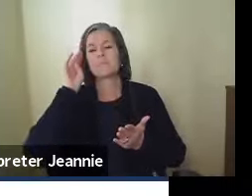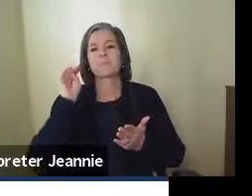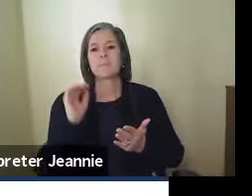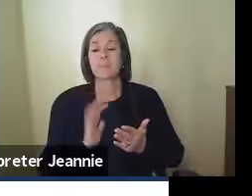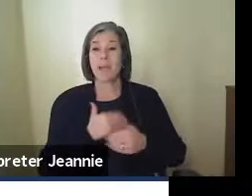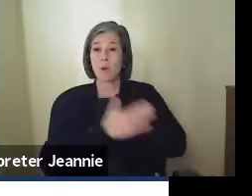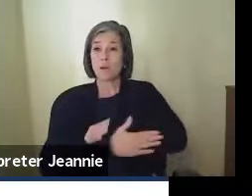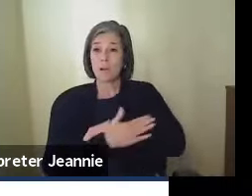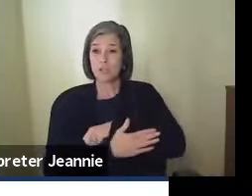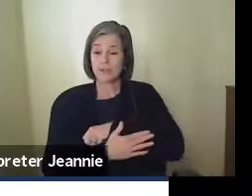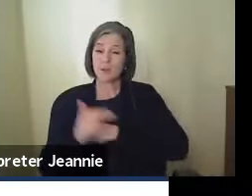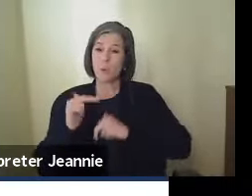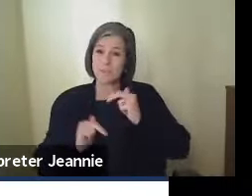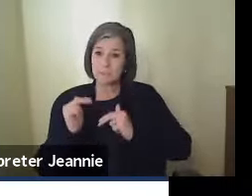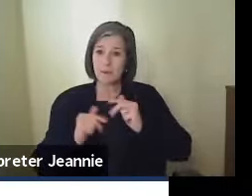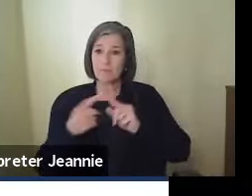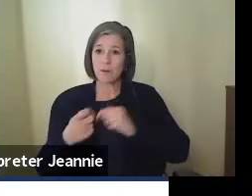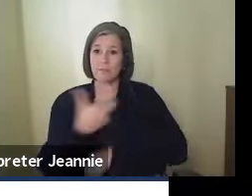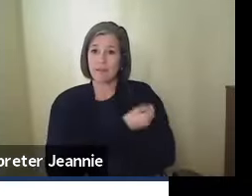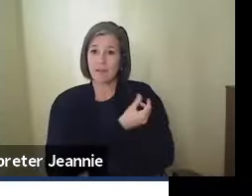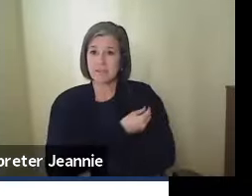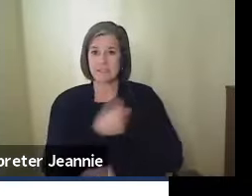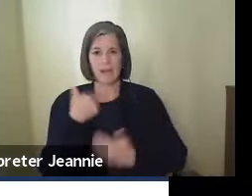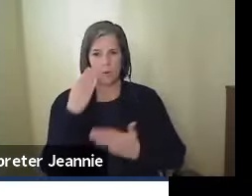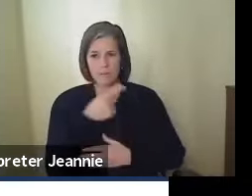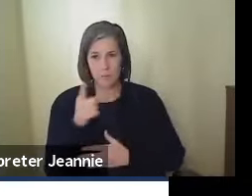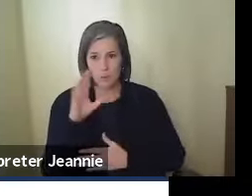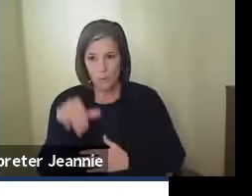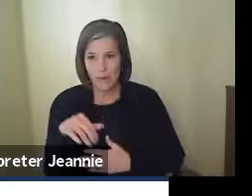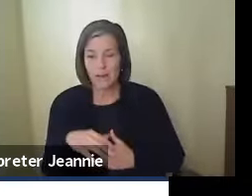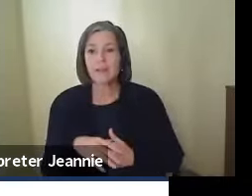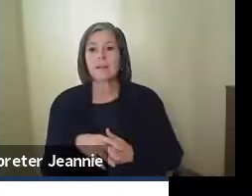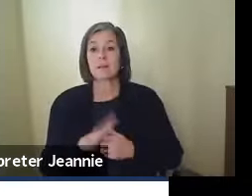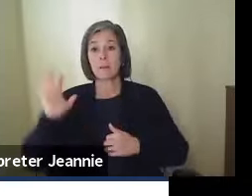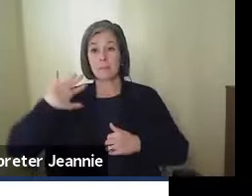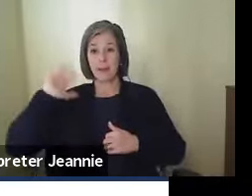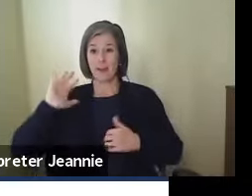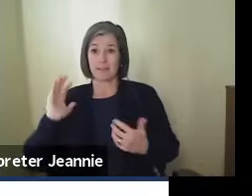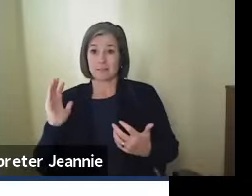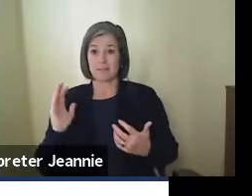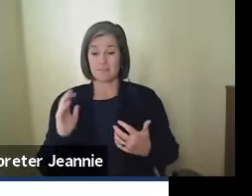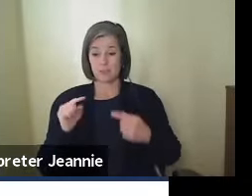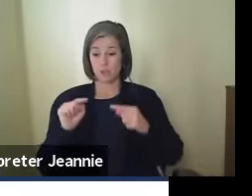was built on vaccines. I don't know if a lot of people know that. Because back in during the Revolutionary